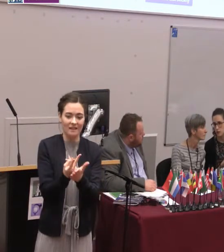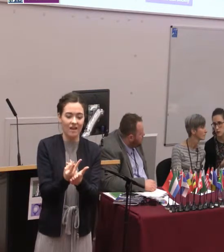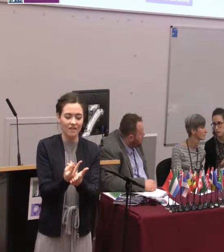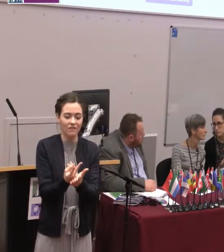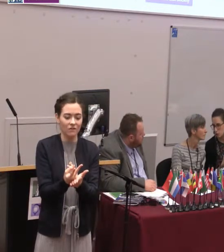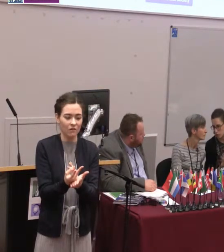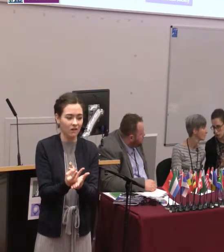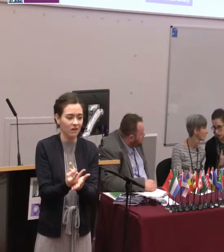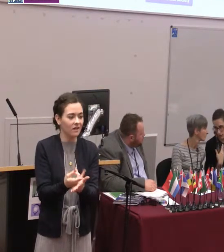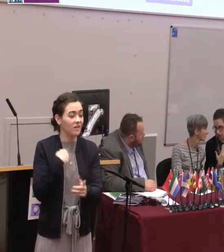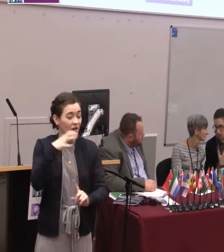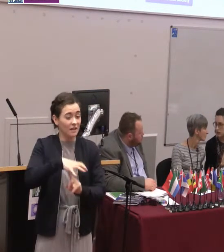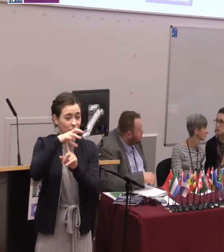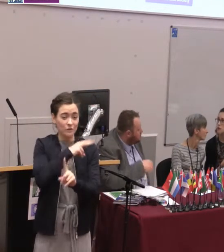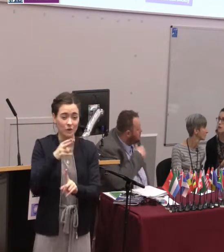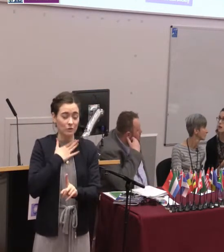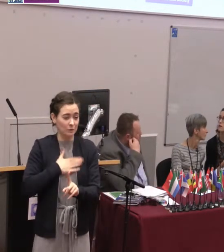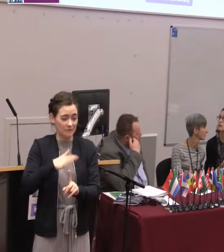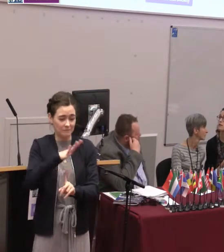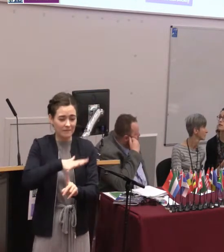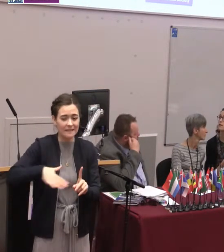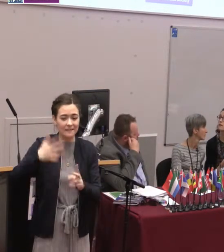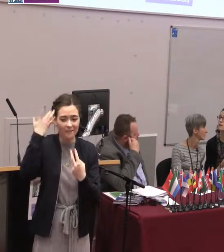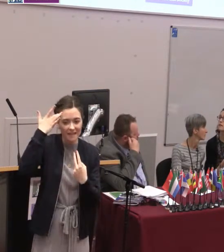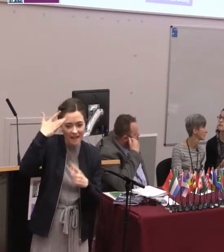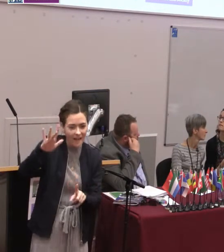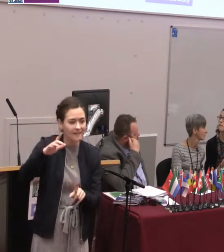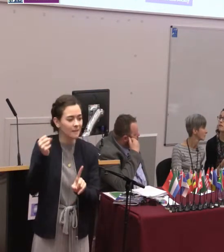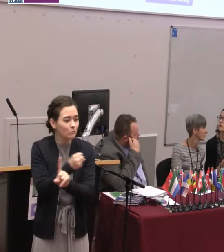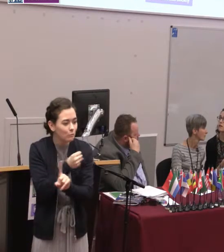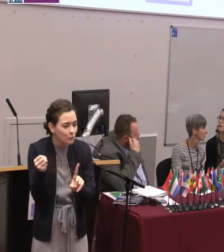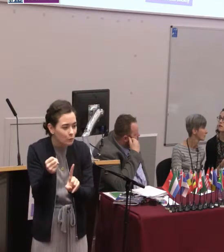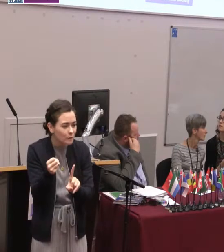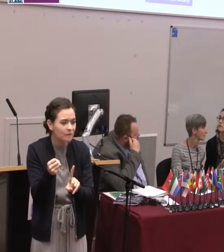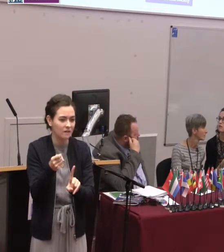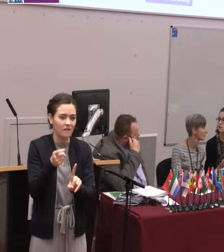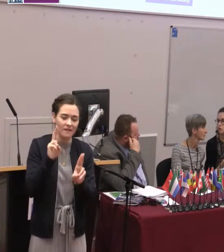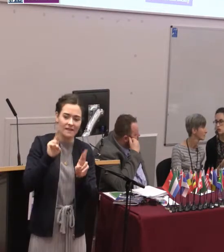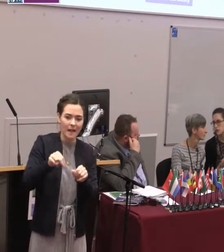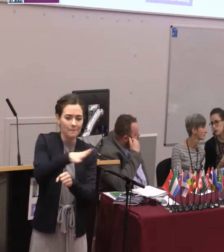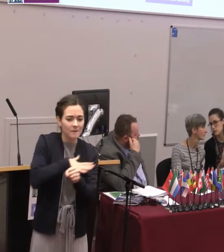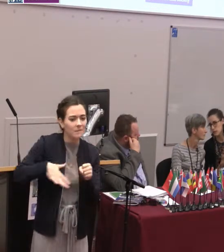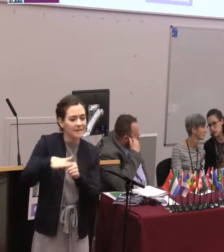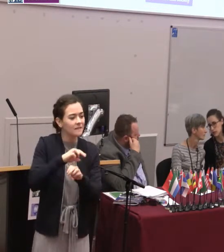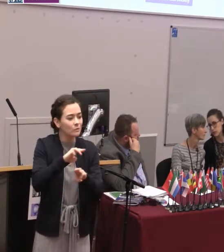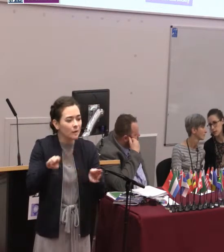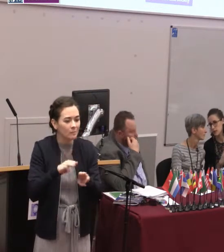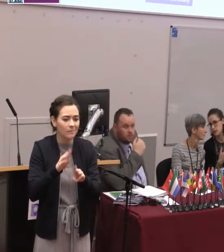Not only institutions places of neglect and abuse, they are places where people are denied